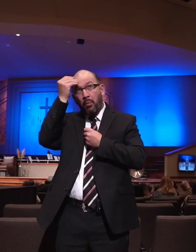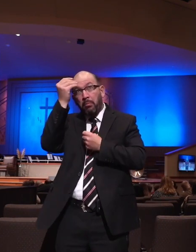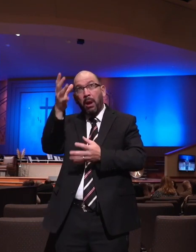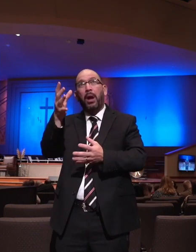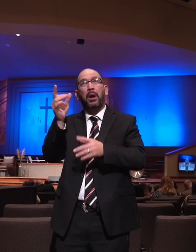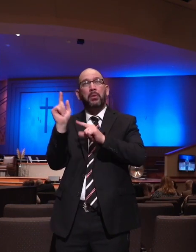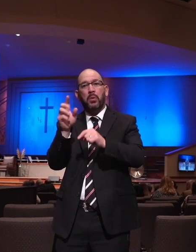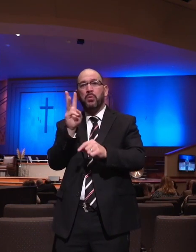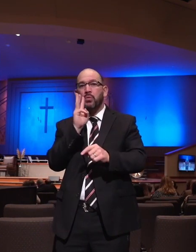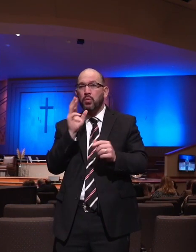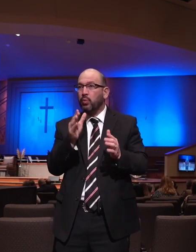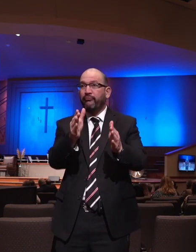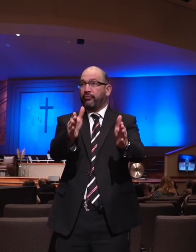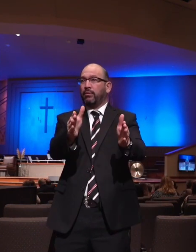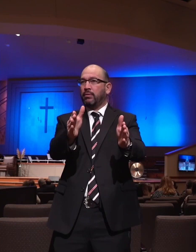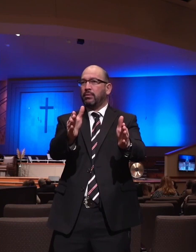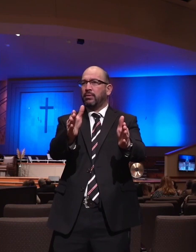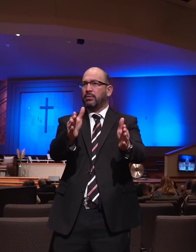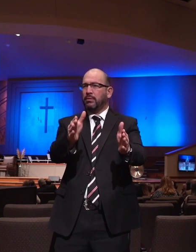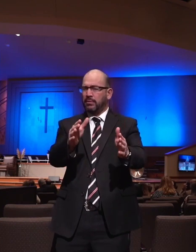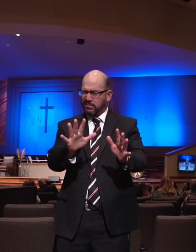Naaman but look at there was other